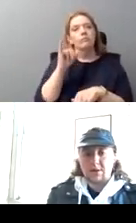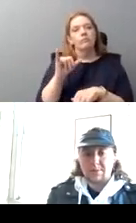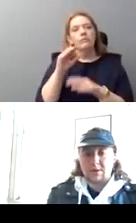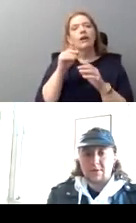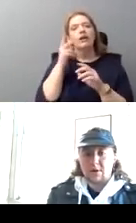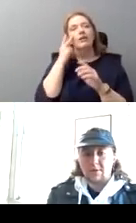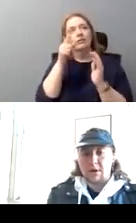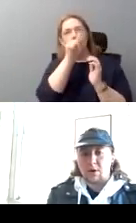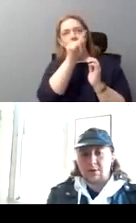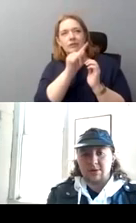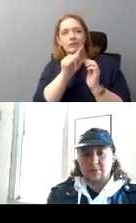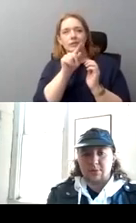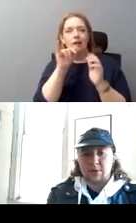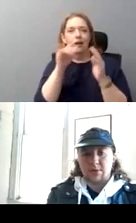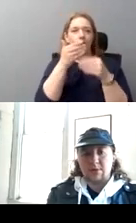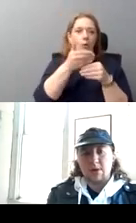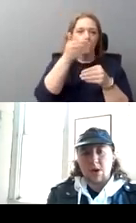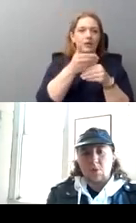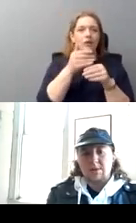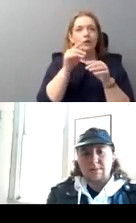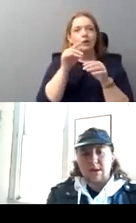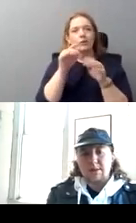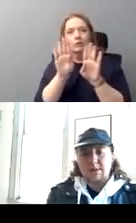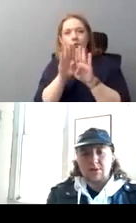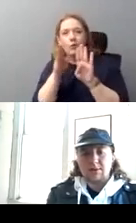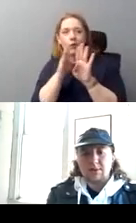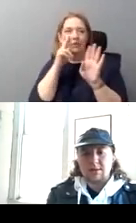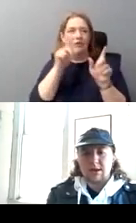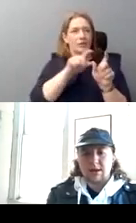up and covered over, and walls that have been removed. We see many of these traces in the dining